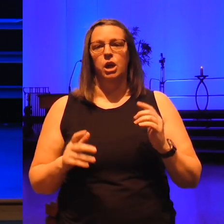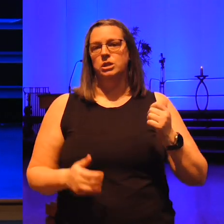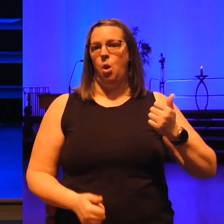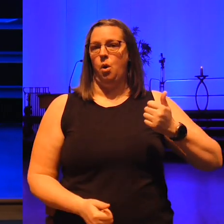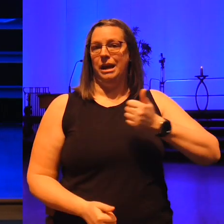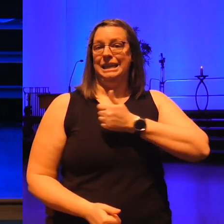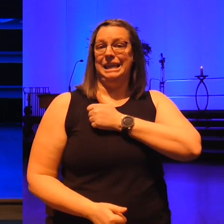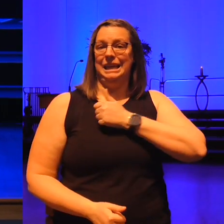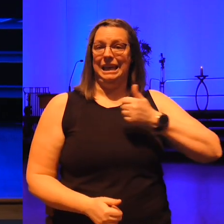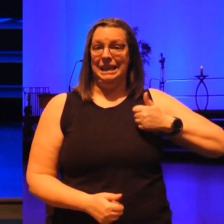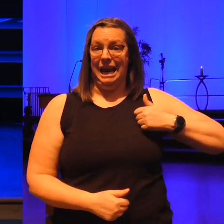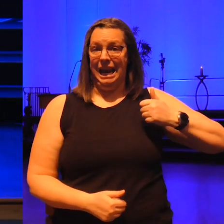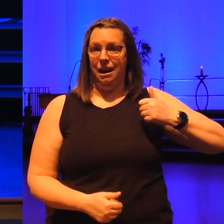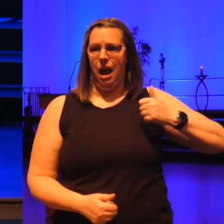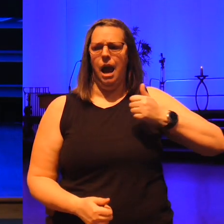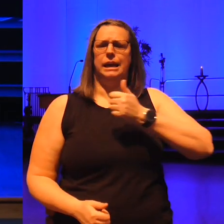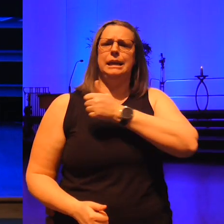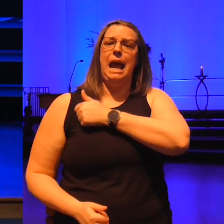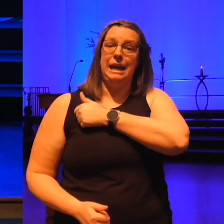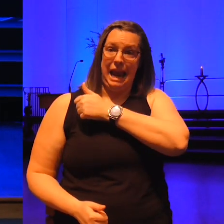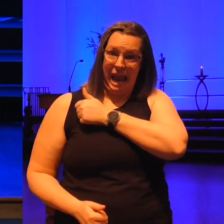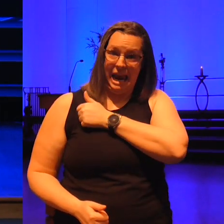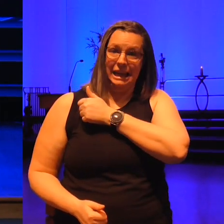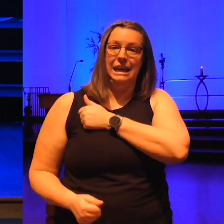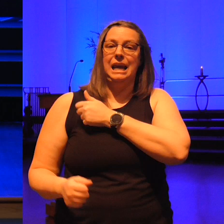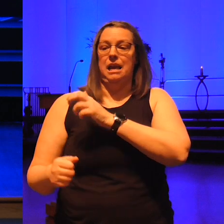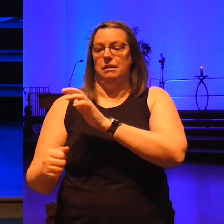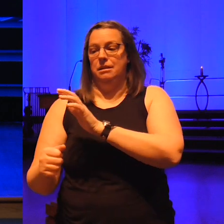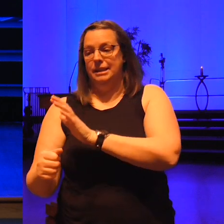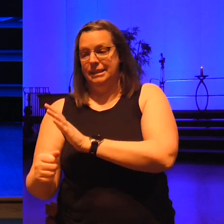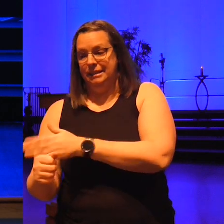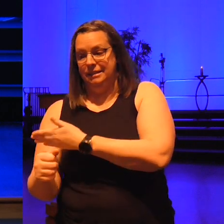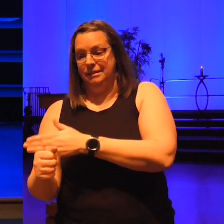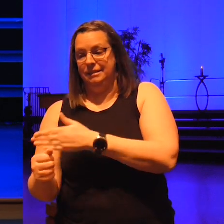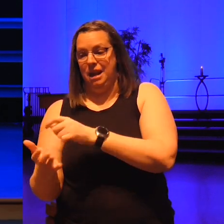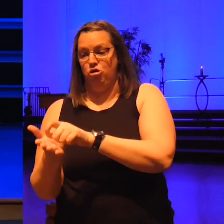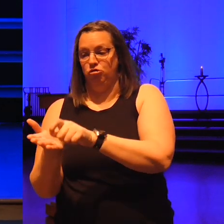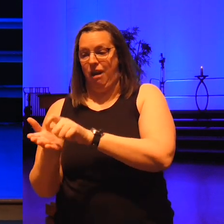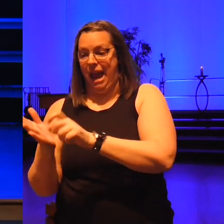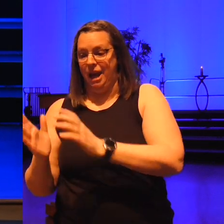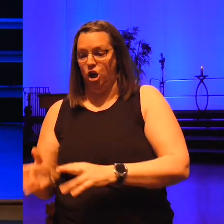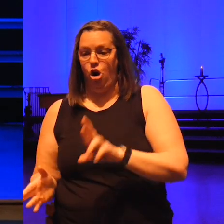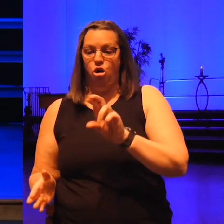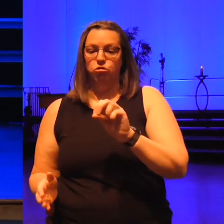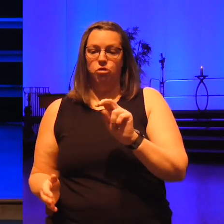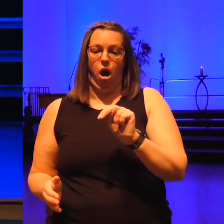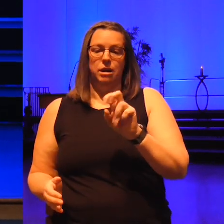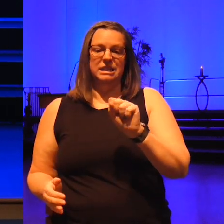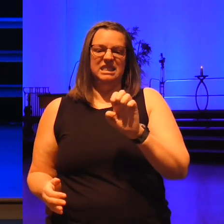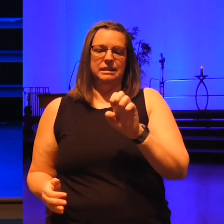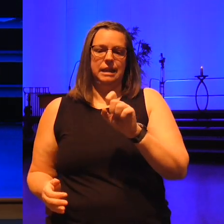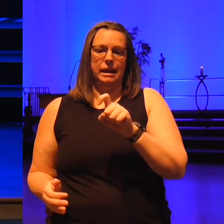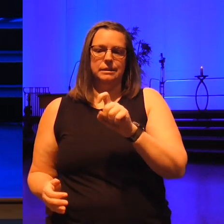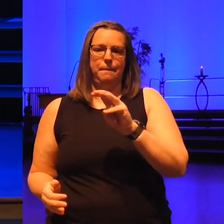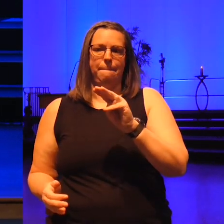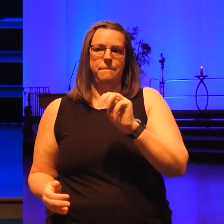by the name of Ron seith if you're needing some good Tunes look him up and he wrote a great song